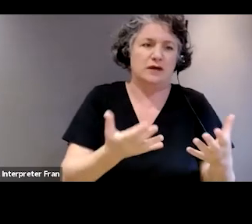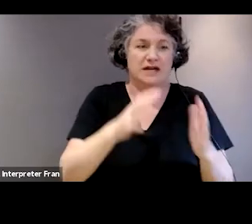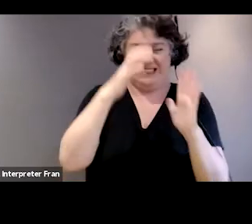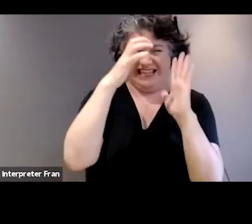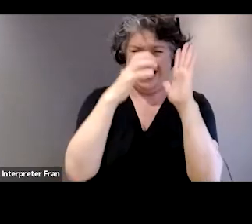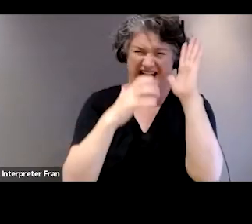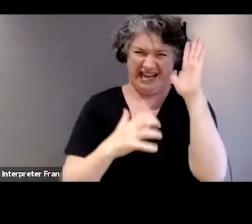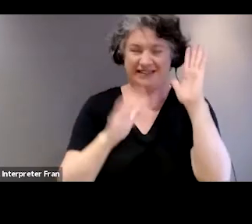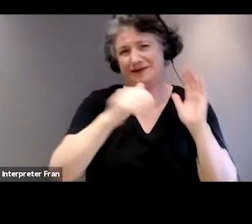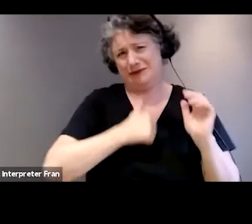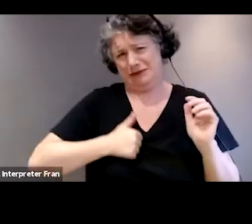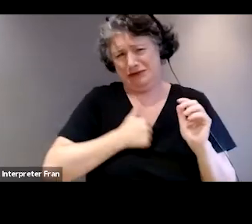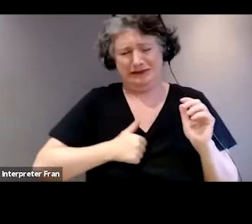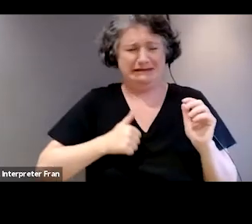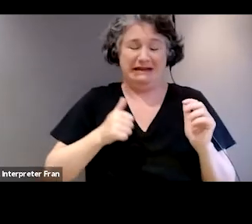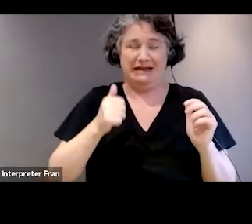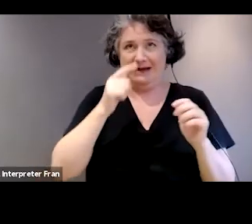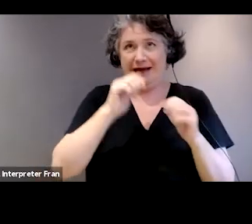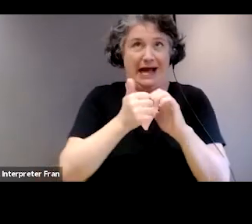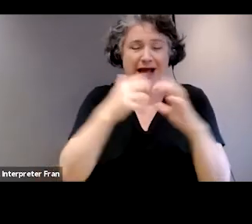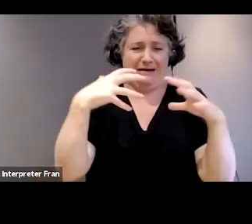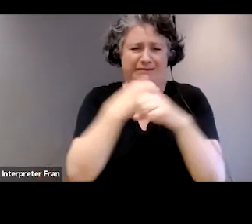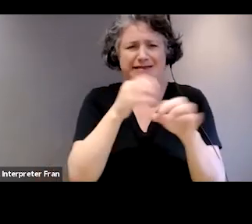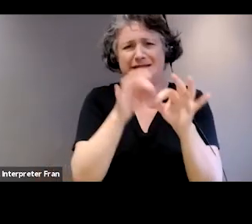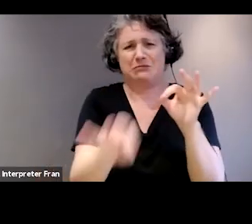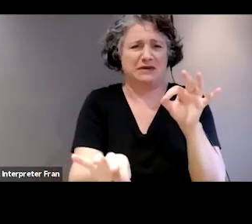enhanced testing and safety protocols that would be specific to